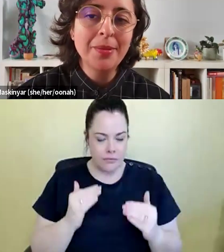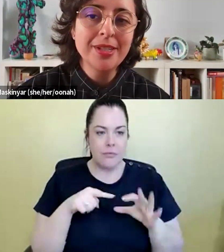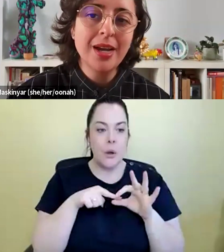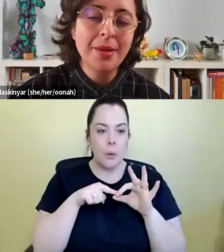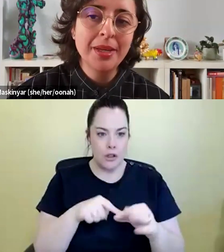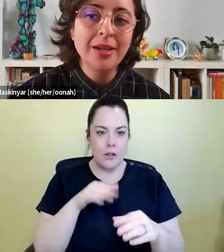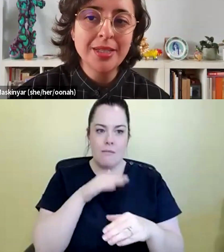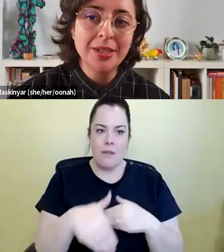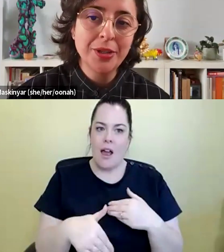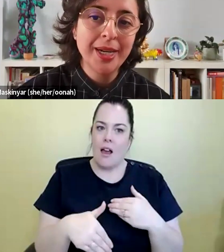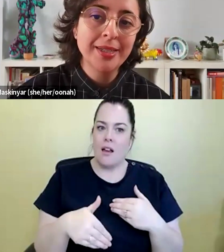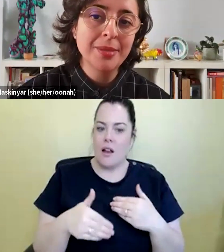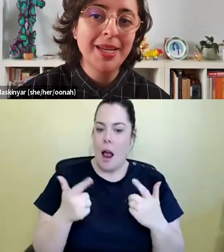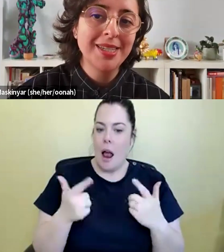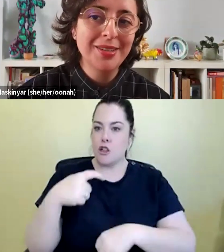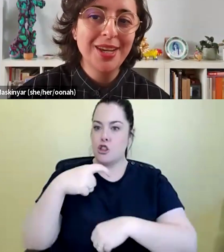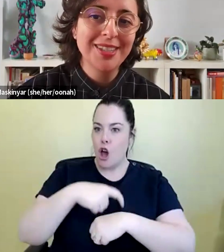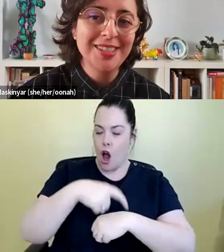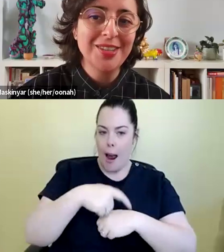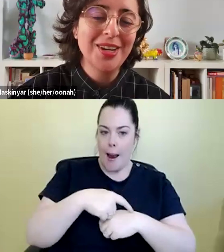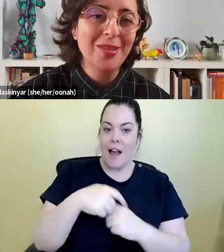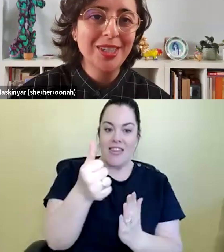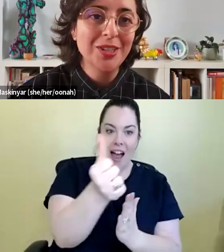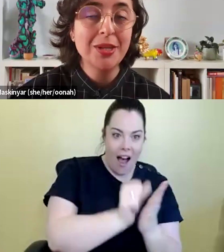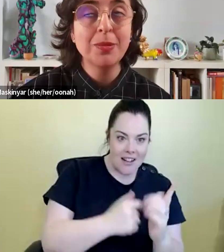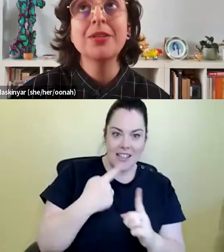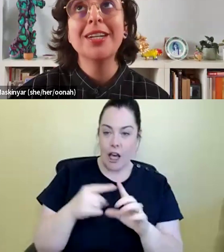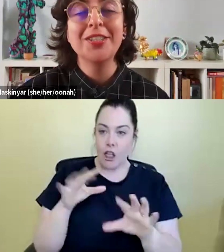how much time the artist and curators spend time in Venice on average. Someone is already